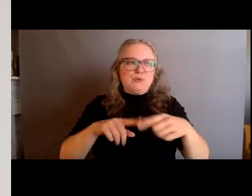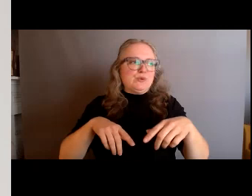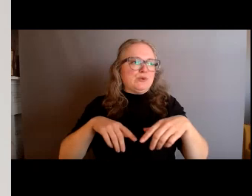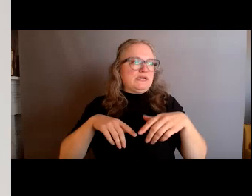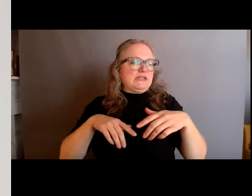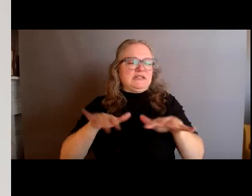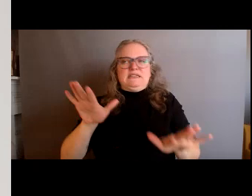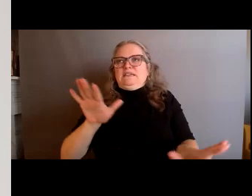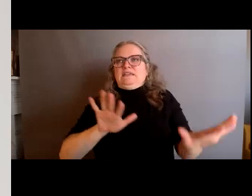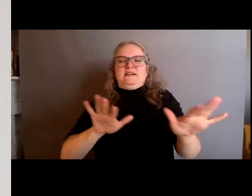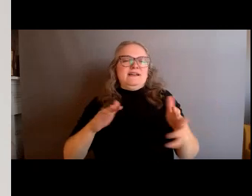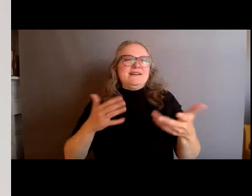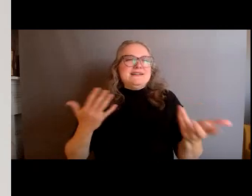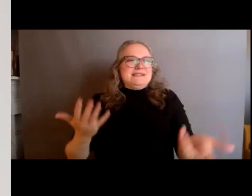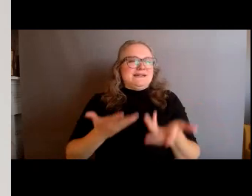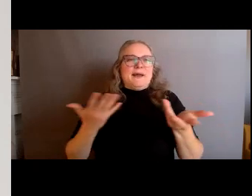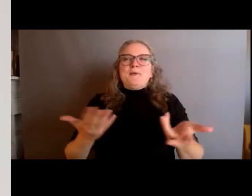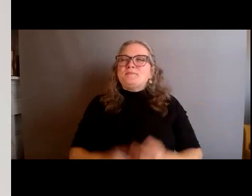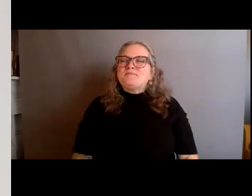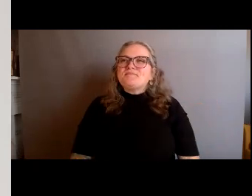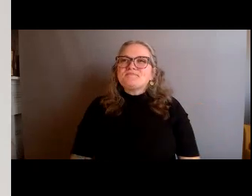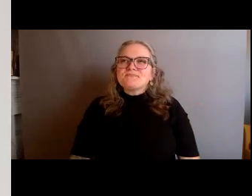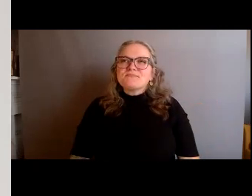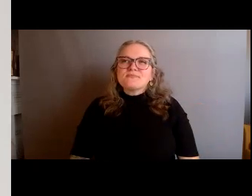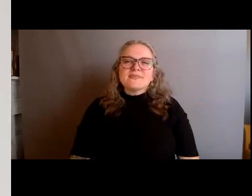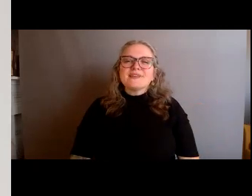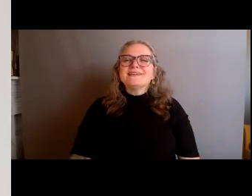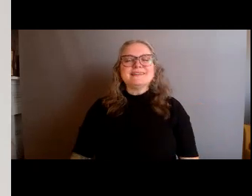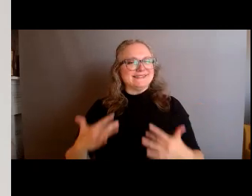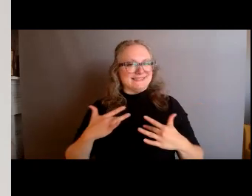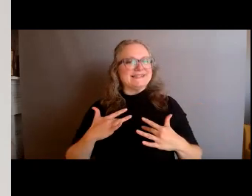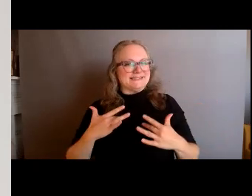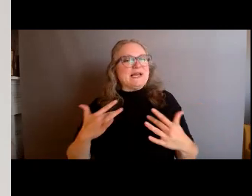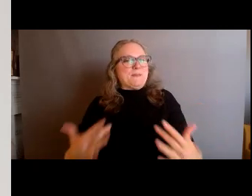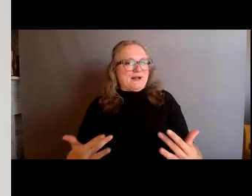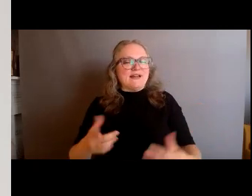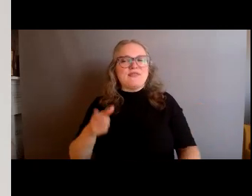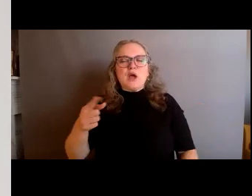The the they'll usually present themselves with like not being able to follow.